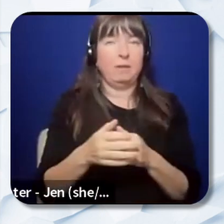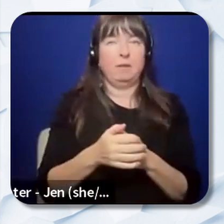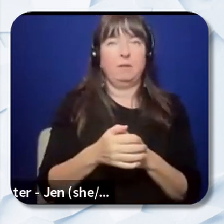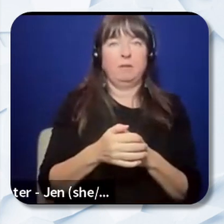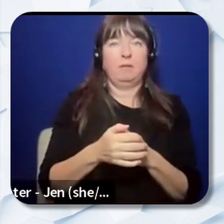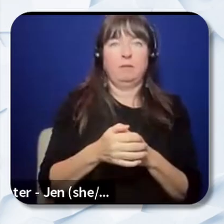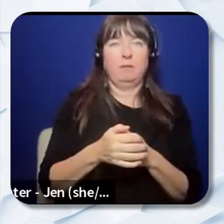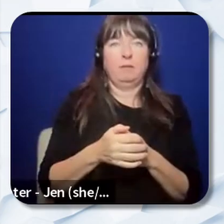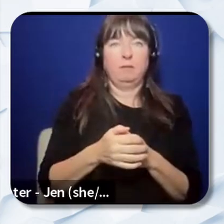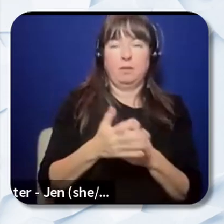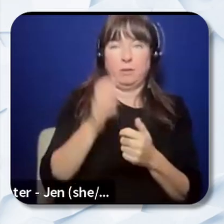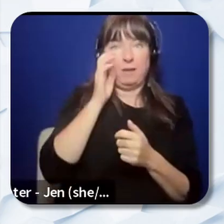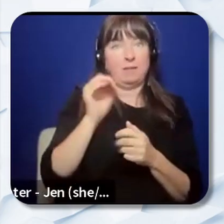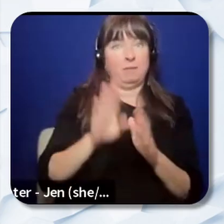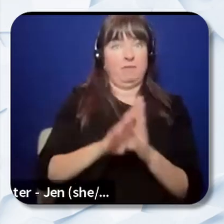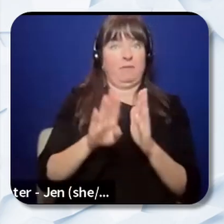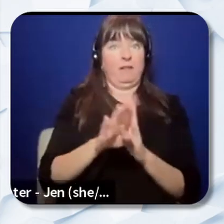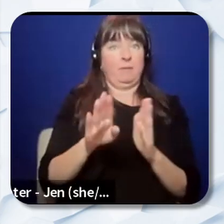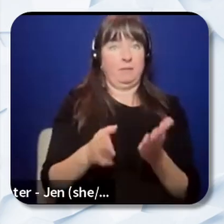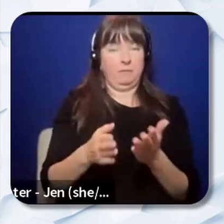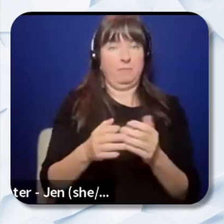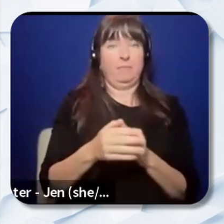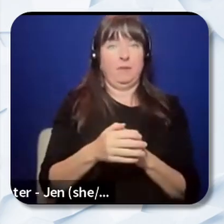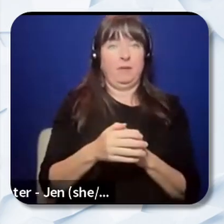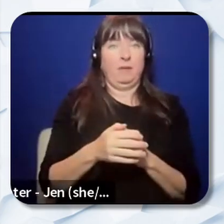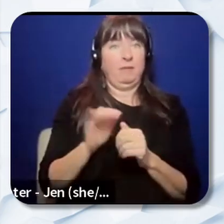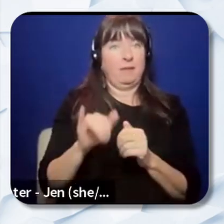concept development that's when a lot of people start bringing their big ideas or their study